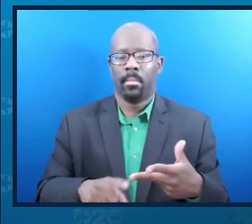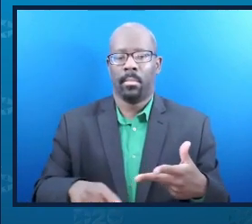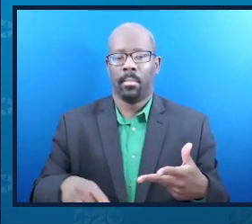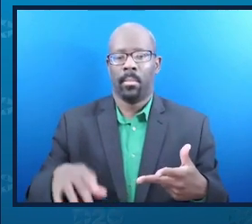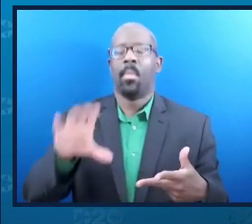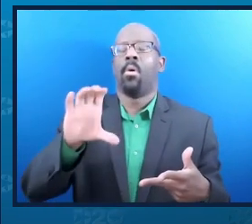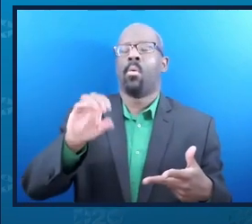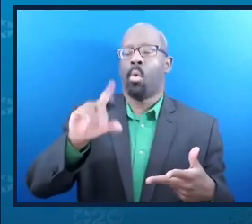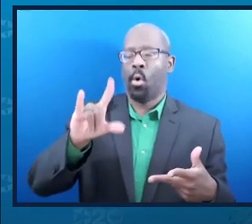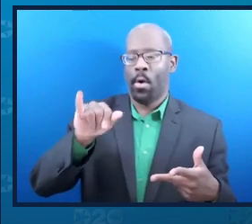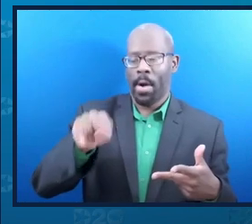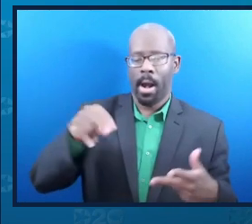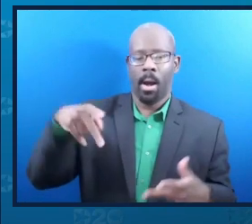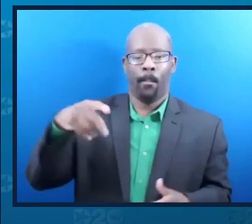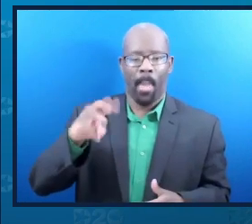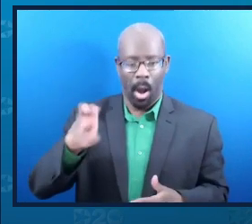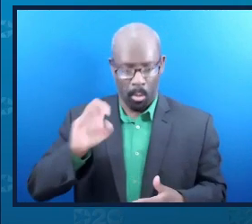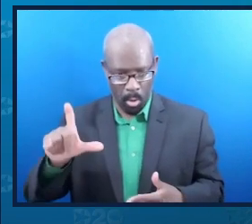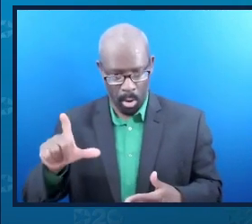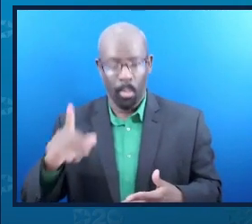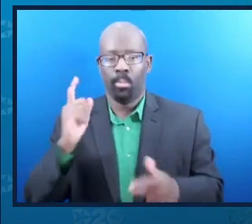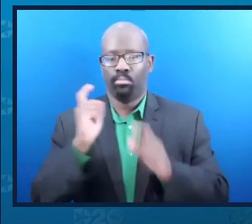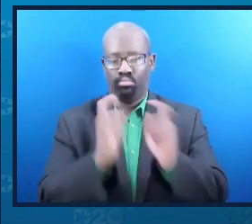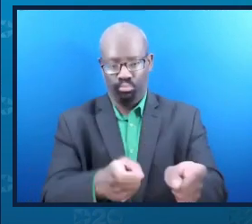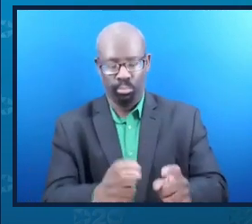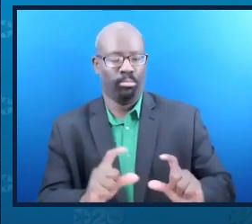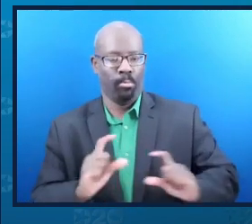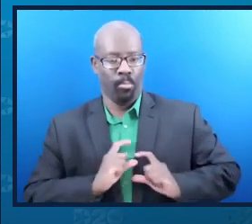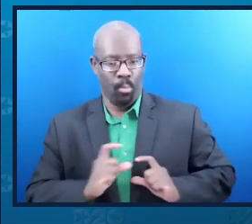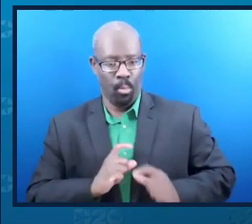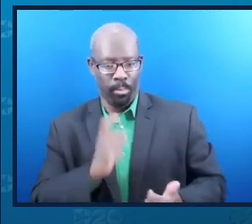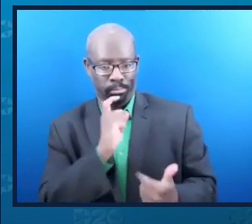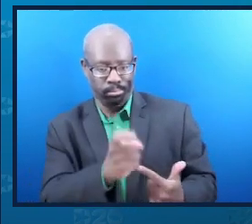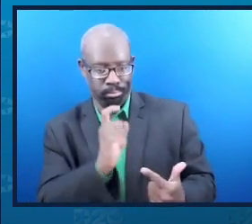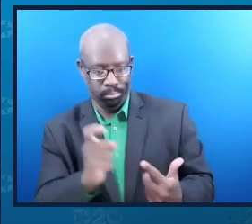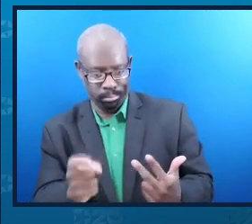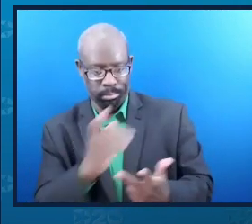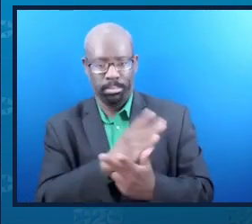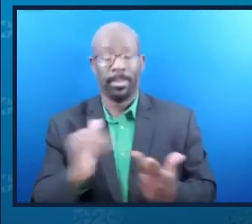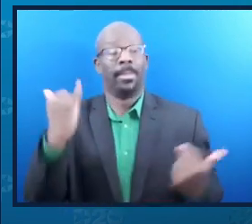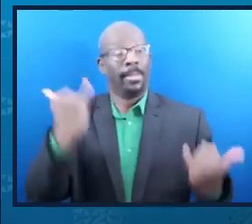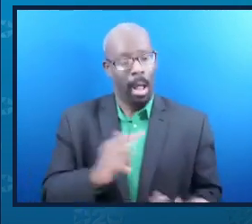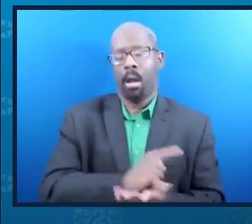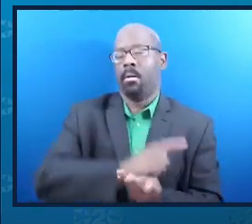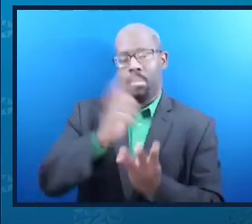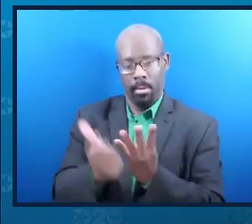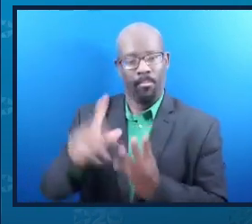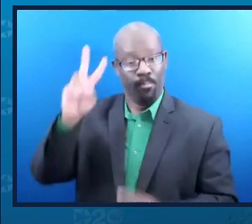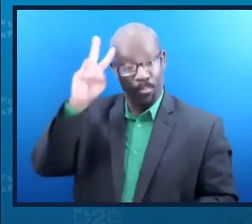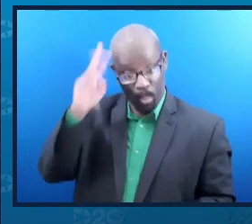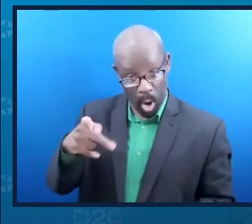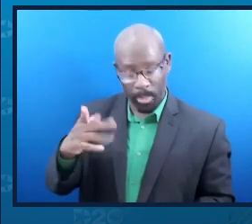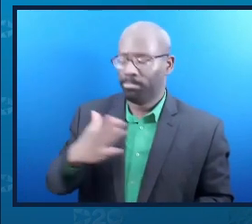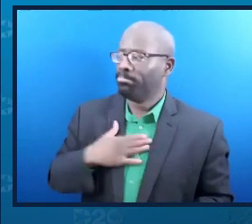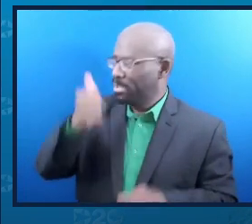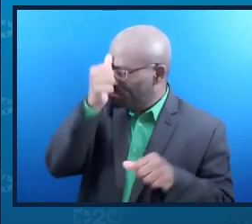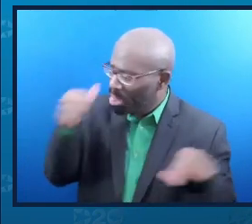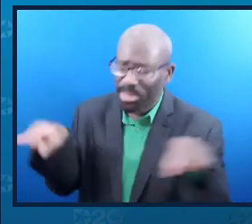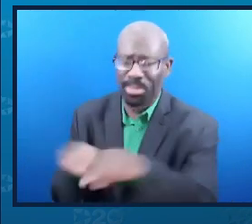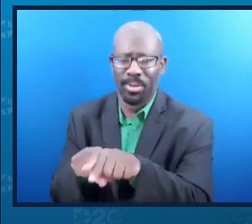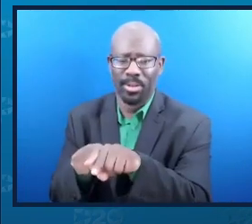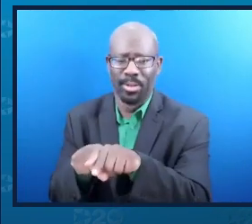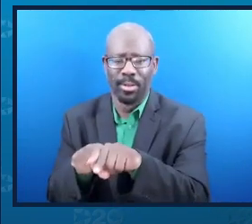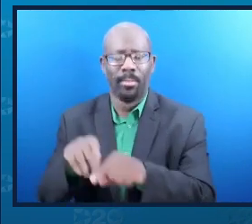MY BROTHER, JOSEPH ROBERT BIDEN